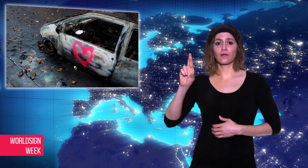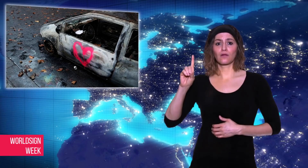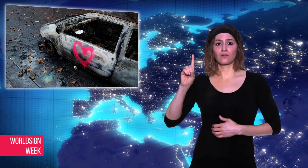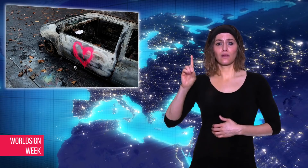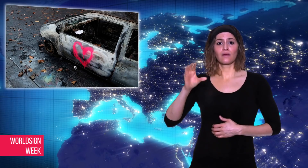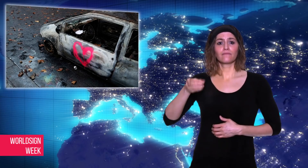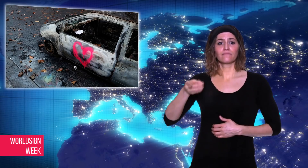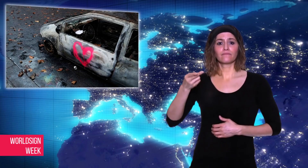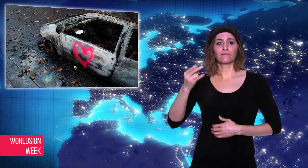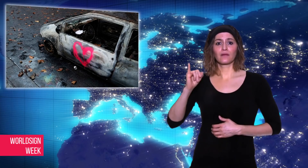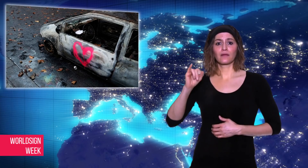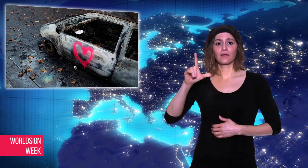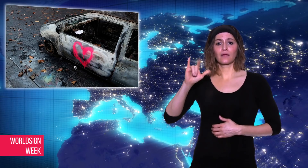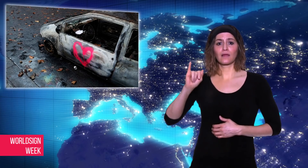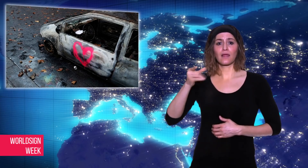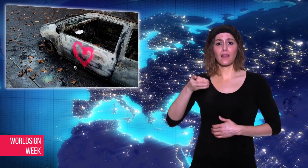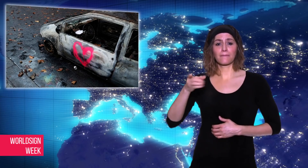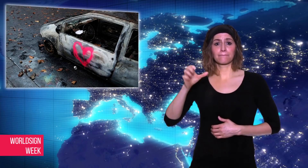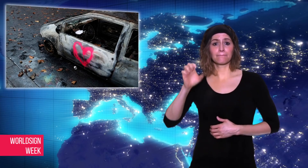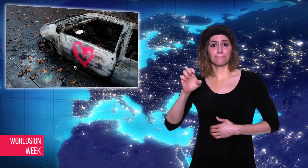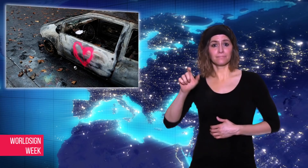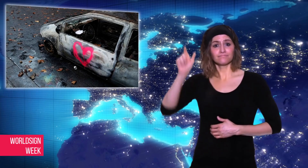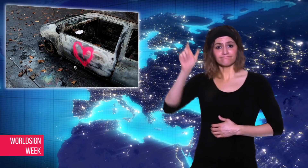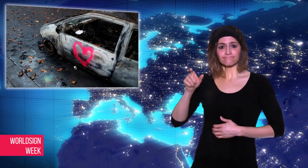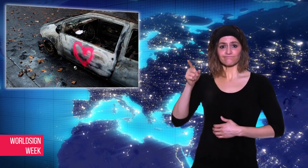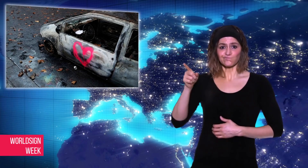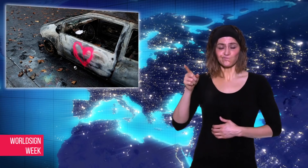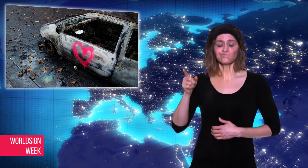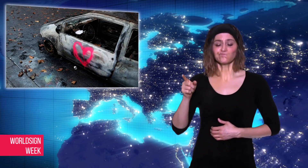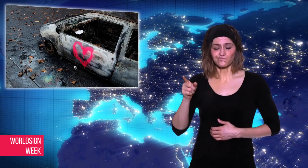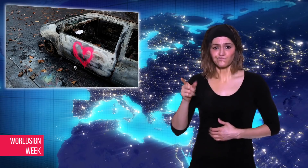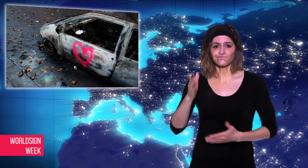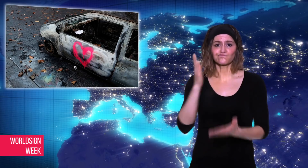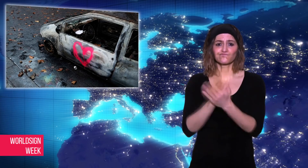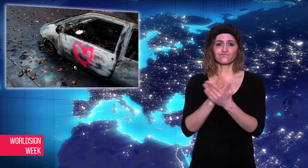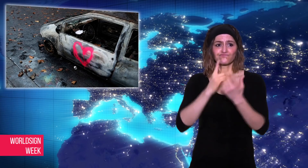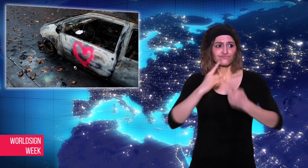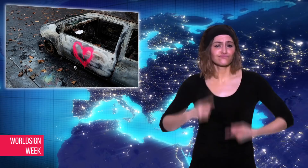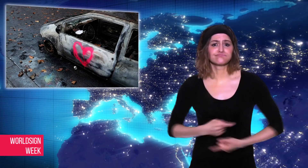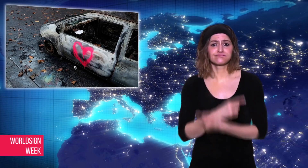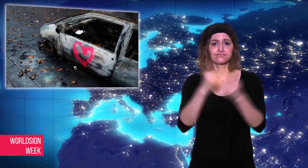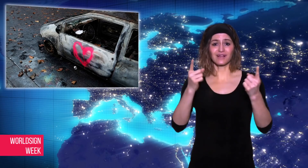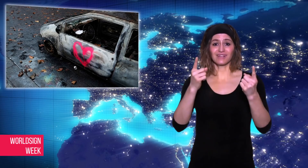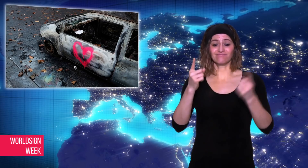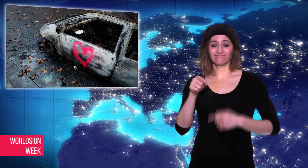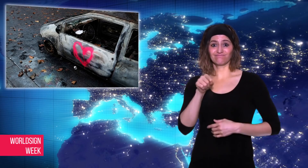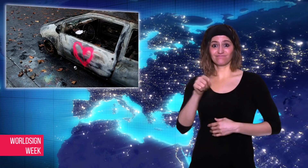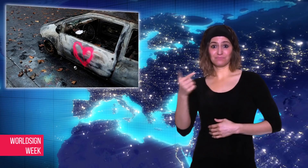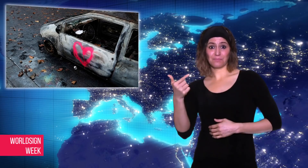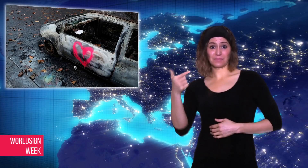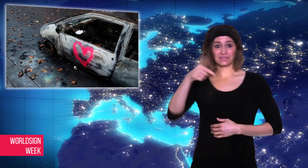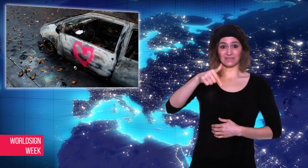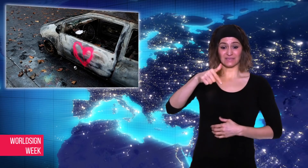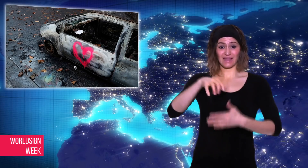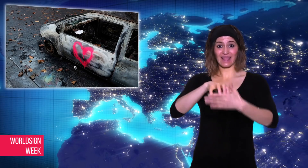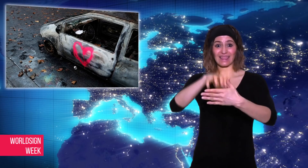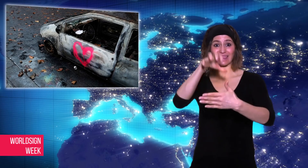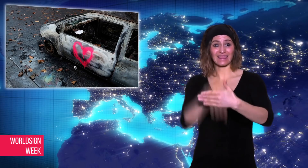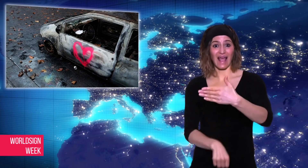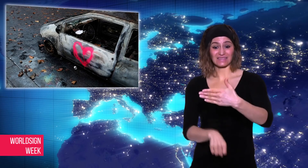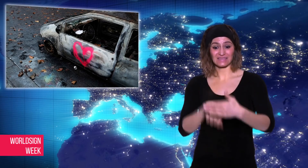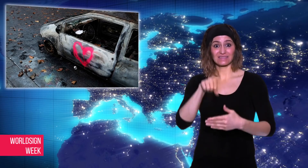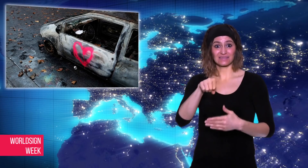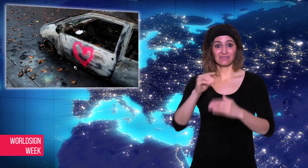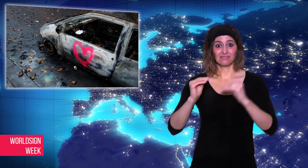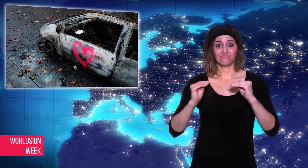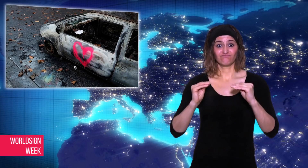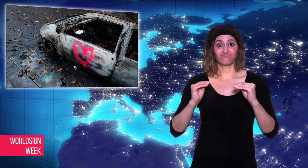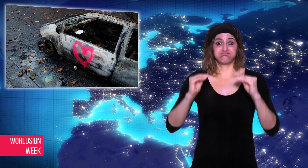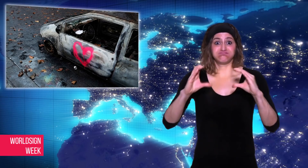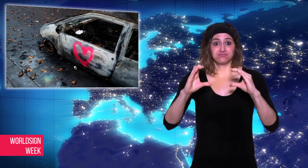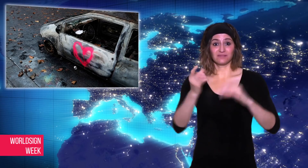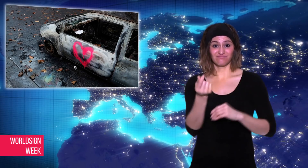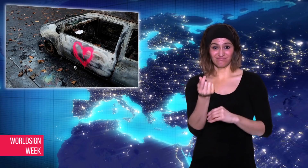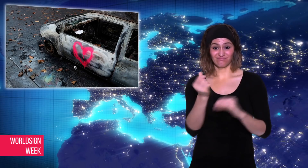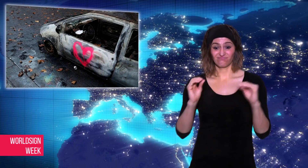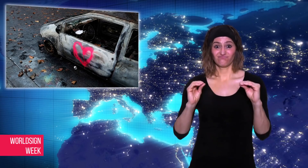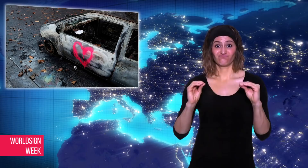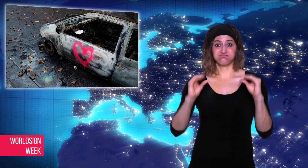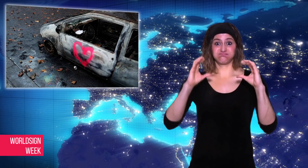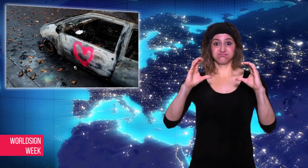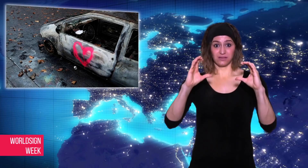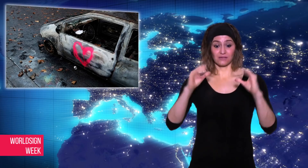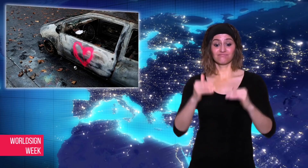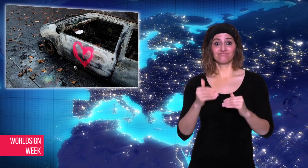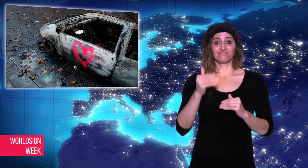on the fuel tax increase which was to begin next January 1.